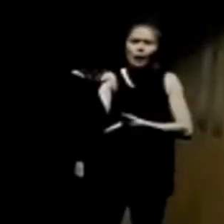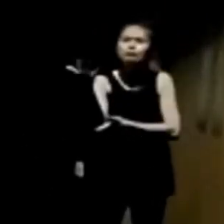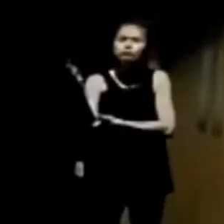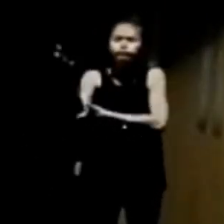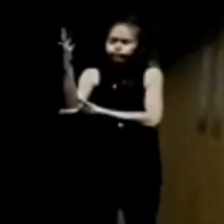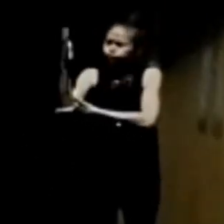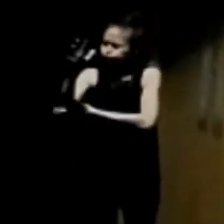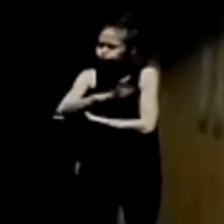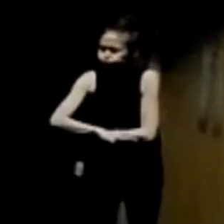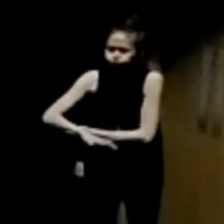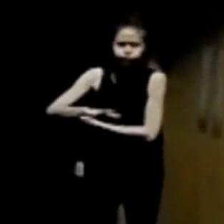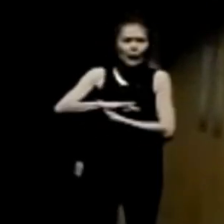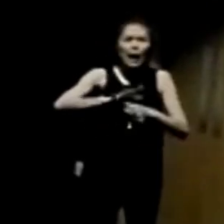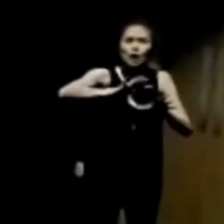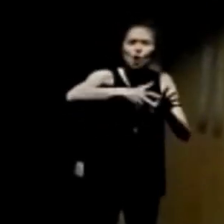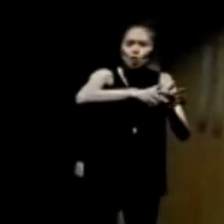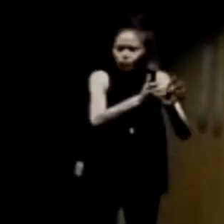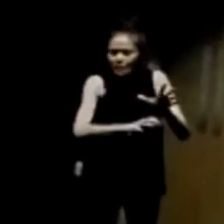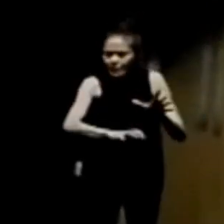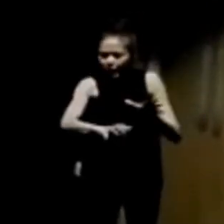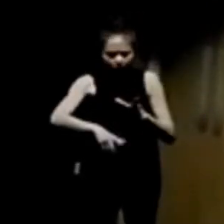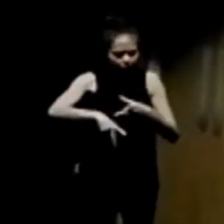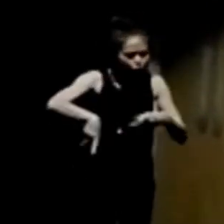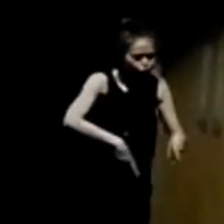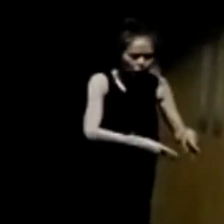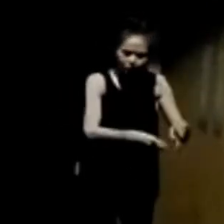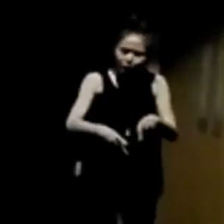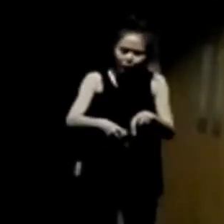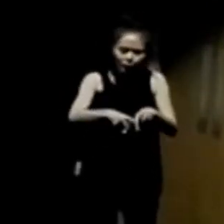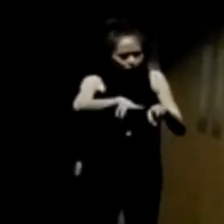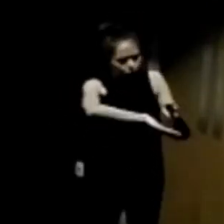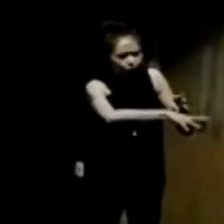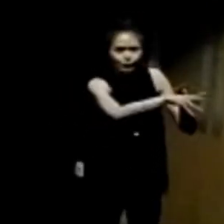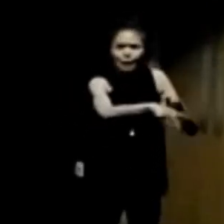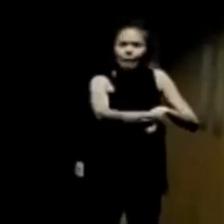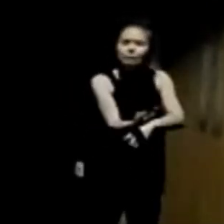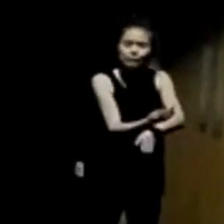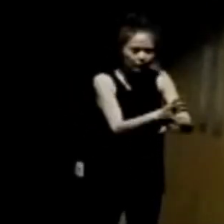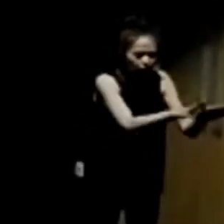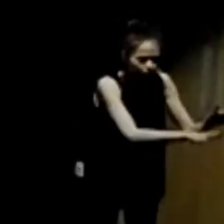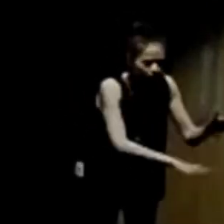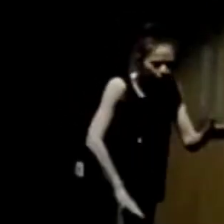rich with plenteous rivers and wide skirted meads we make the deed.